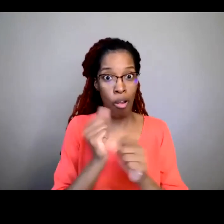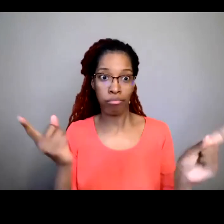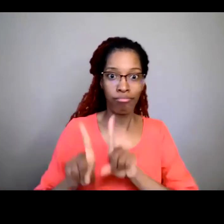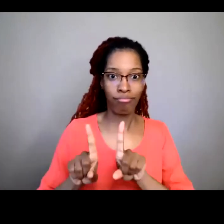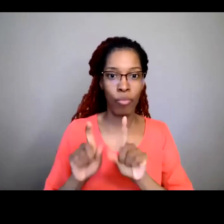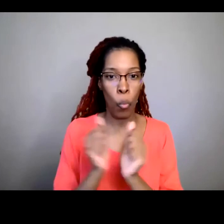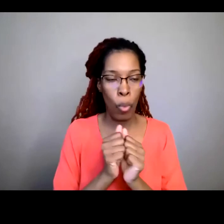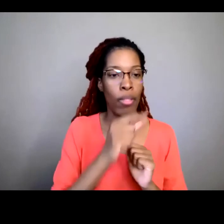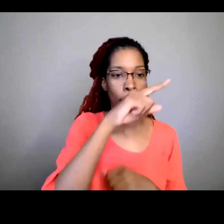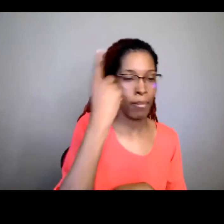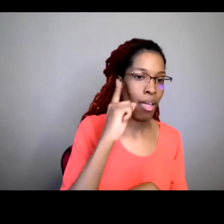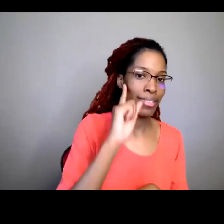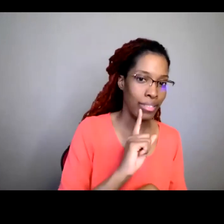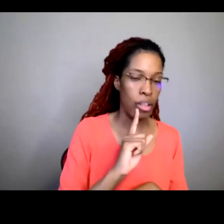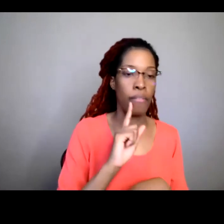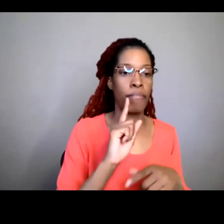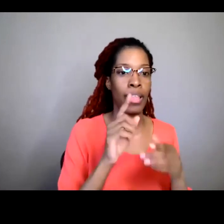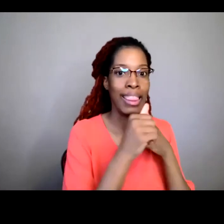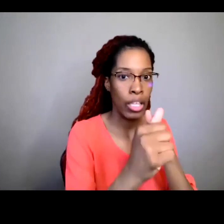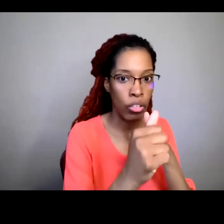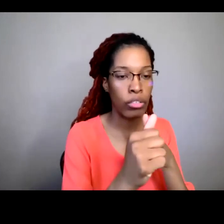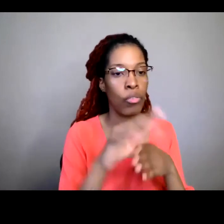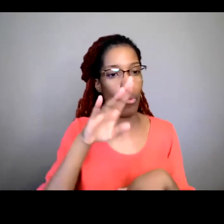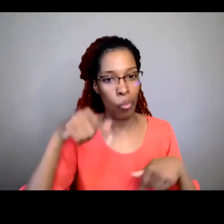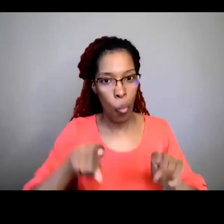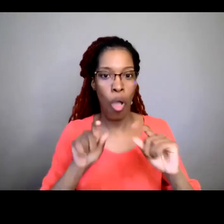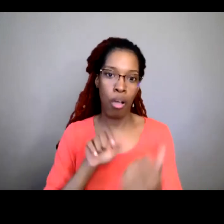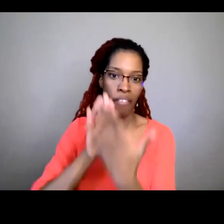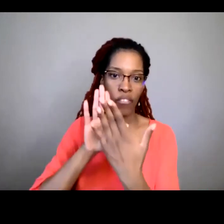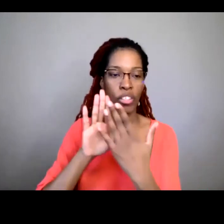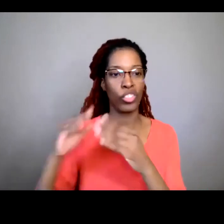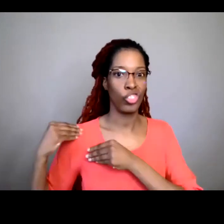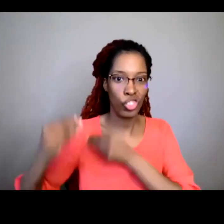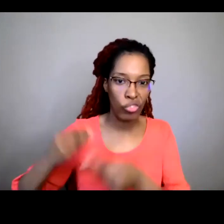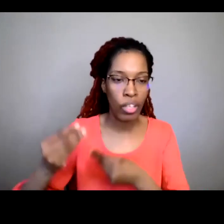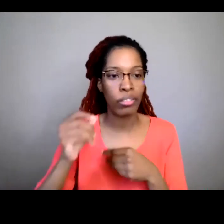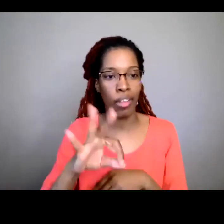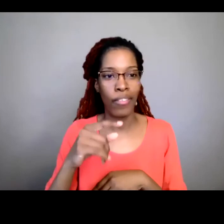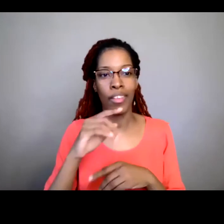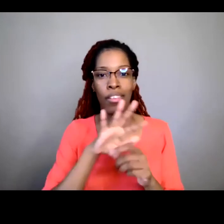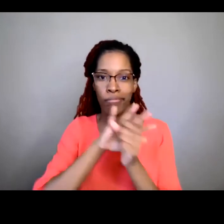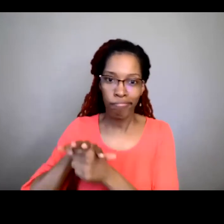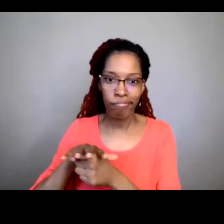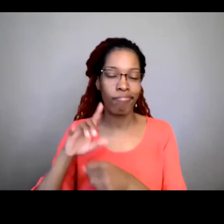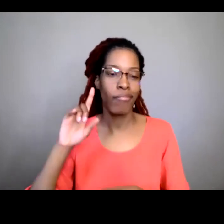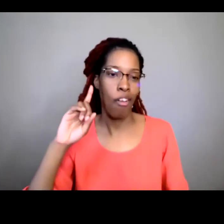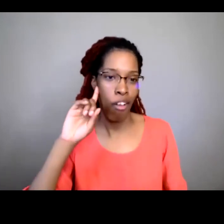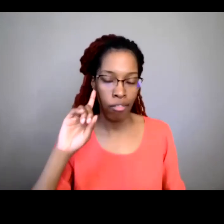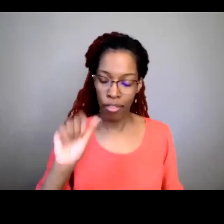leaders while confronting generations of honest practices in black hearing communities